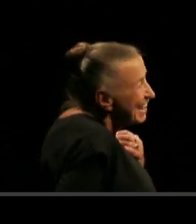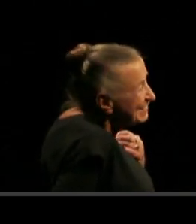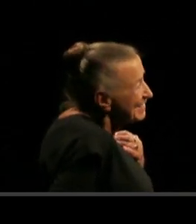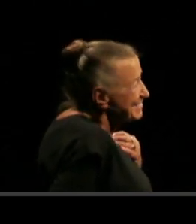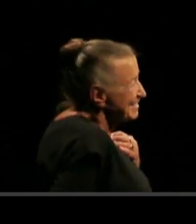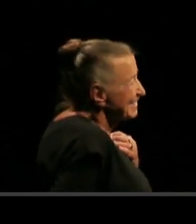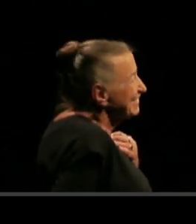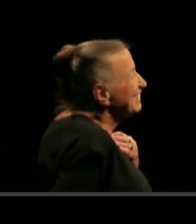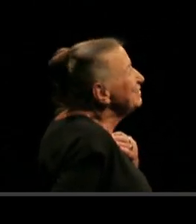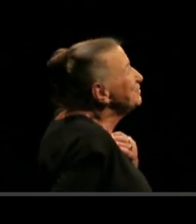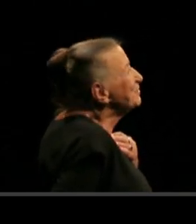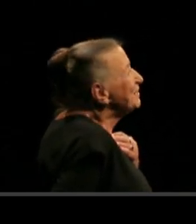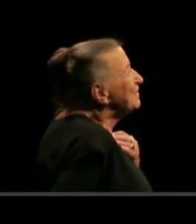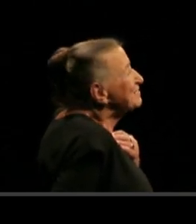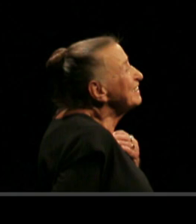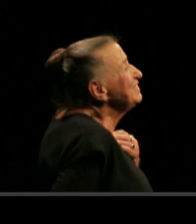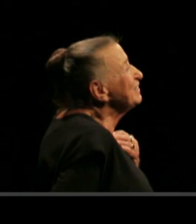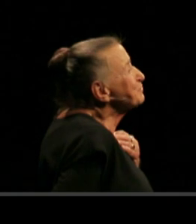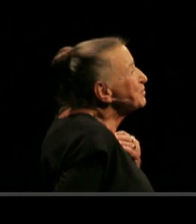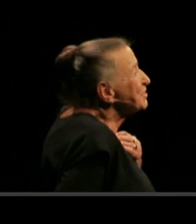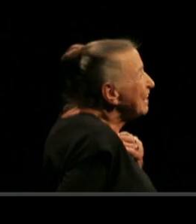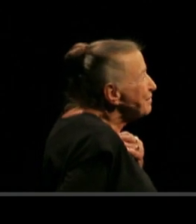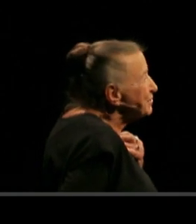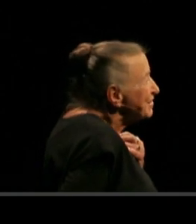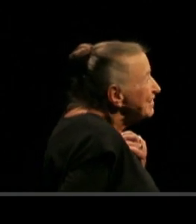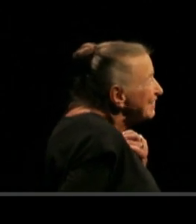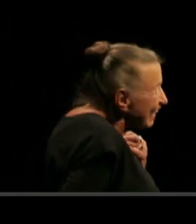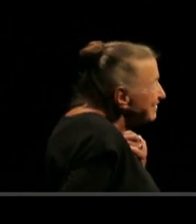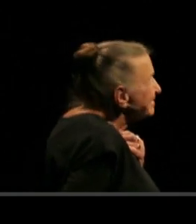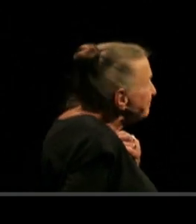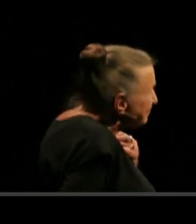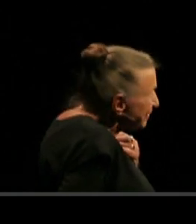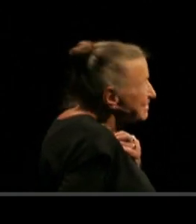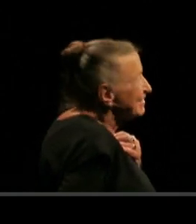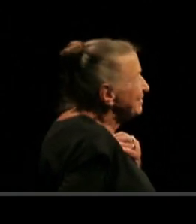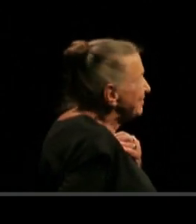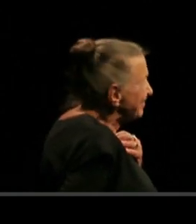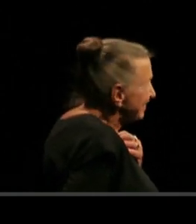You often promised you would play at my wedding. Please, Jankiel, do!"